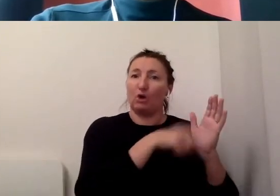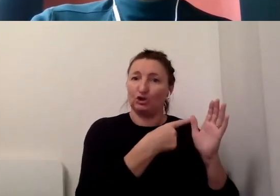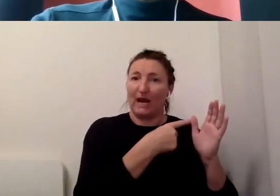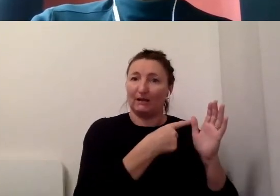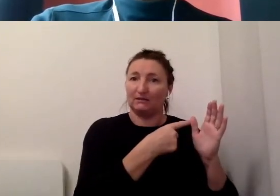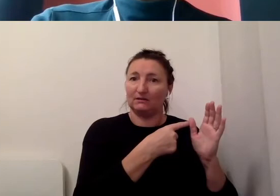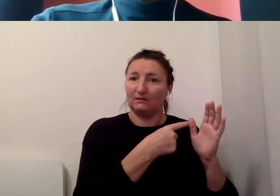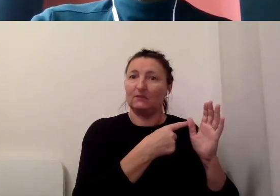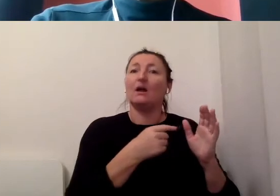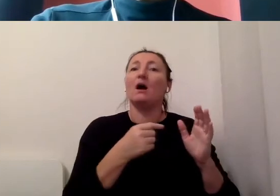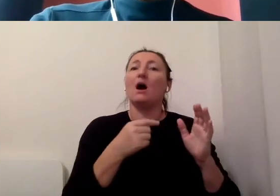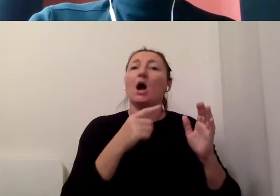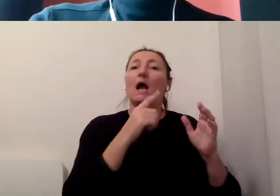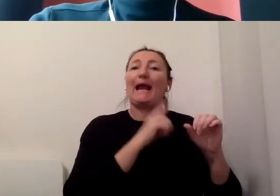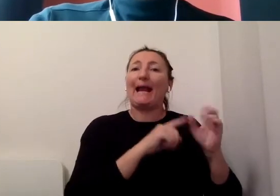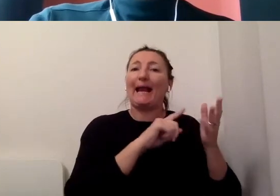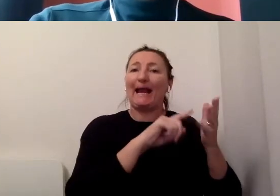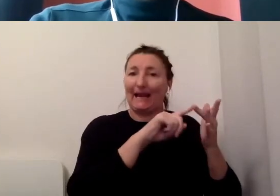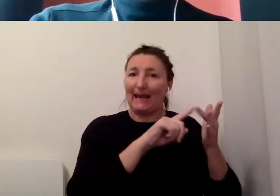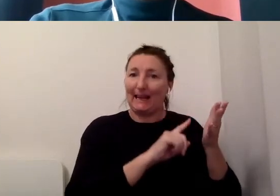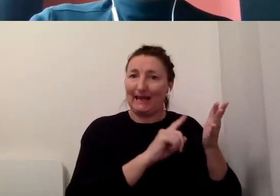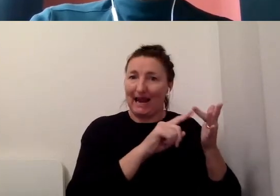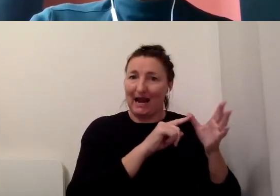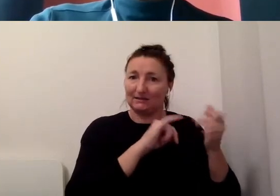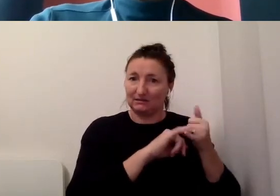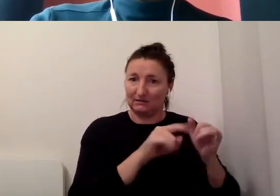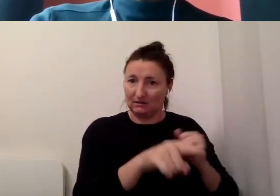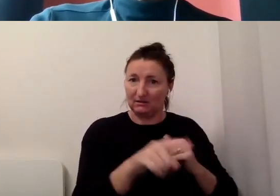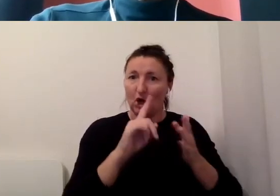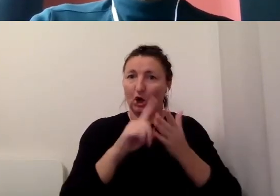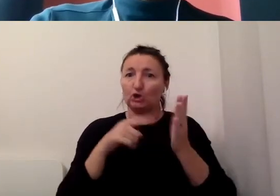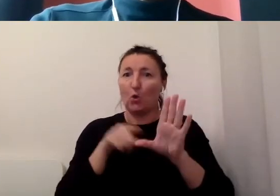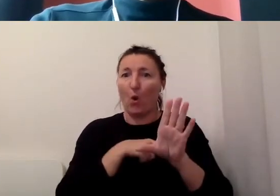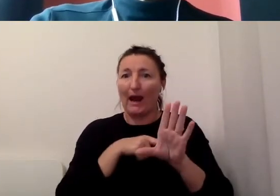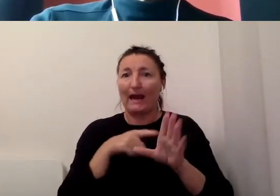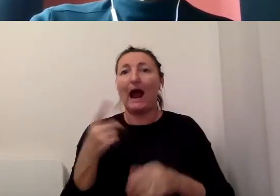other leader called Anna. So, Quilliass and Joy, I'm going to ask you to tell people a bit more